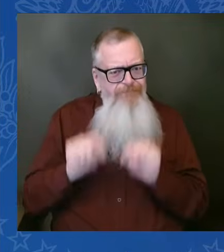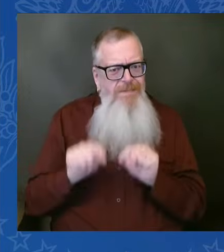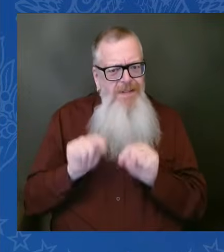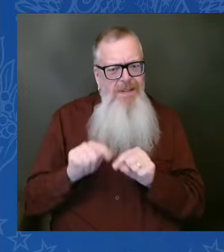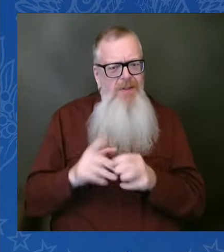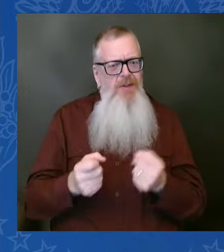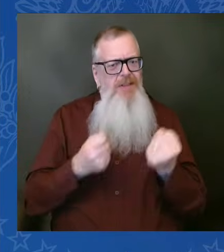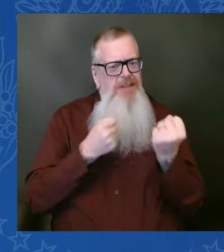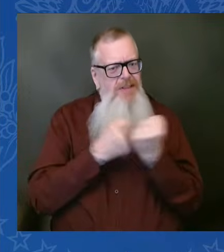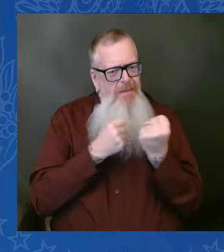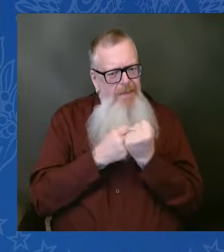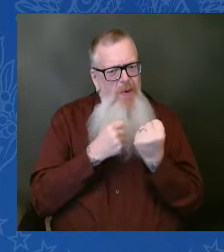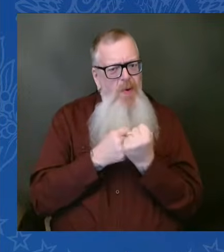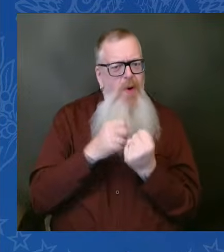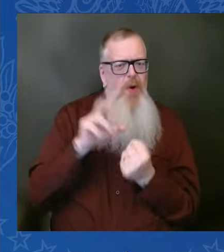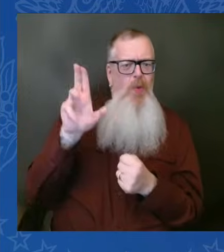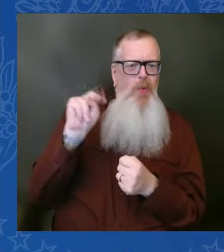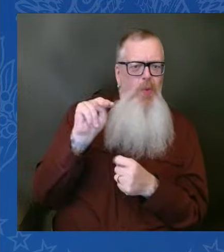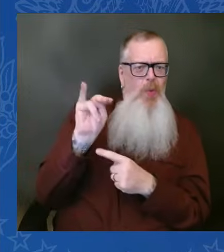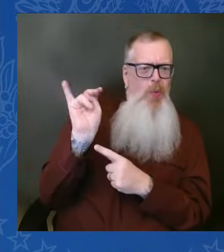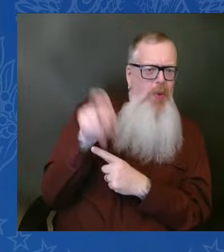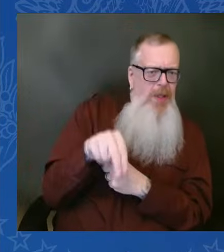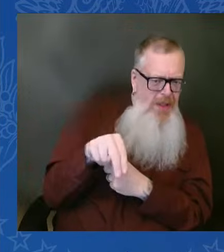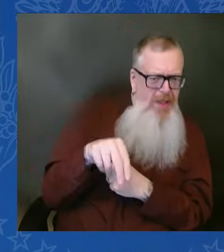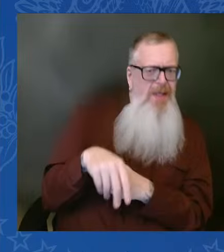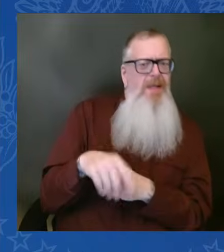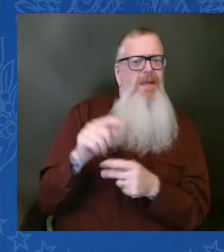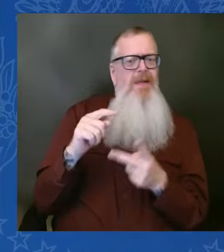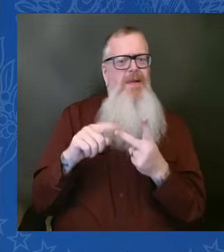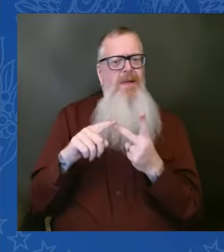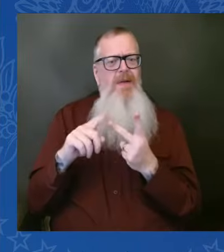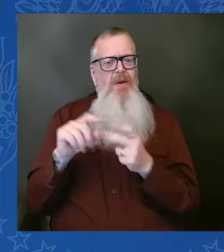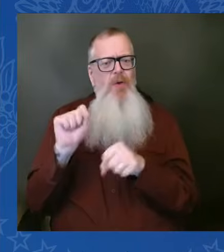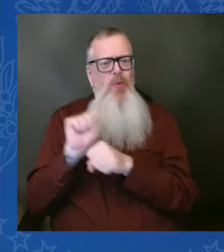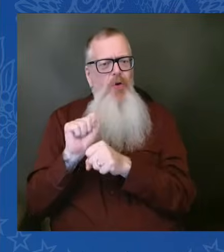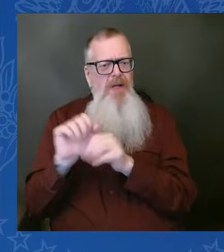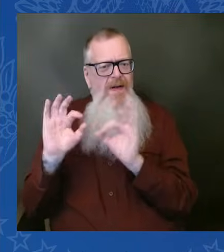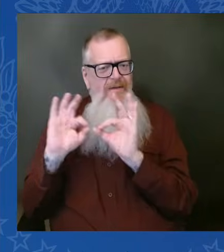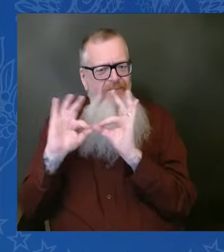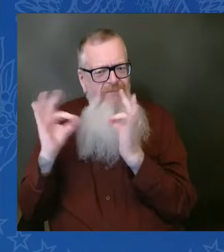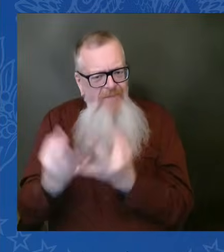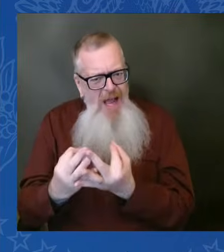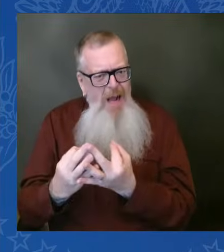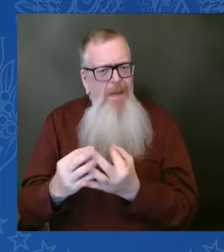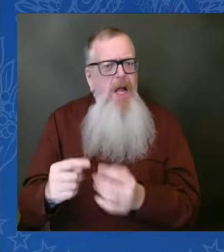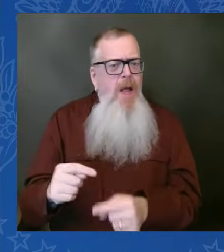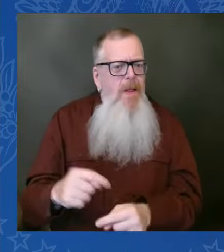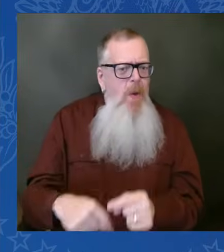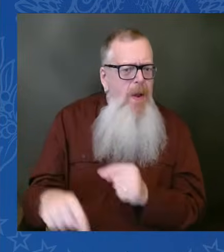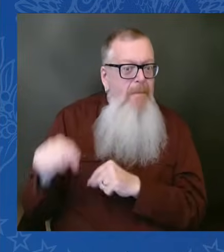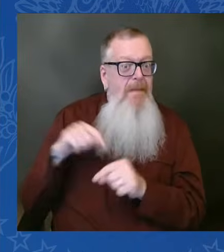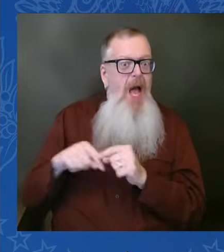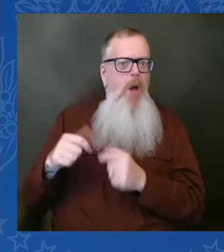as we have the past four years? Or do we -- or do we move backward -- in my view, backslide to an economy that’s benefitted those at the top,